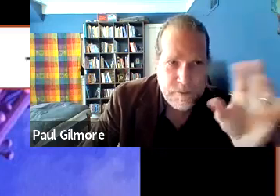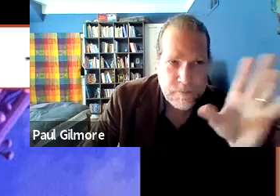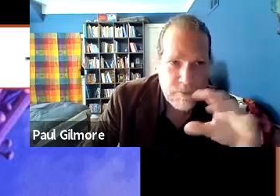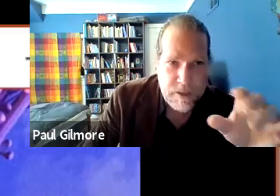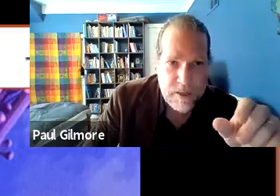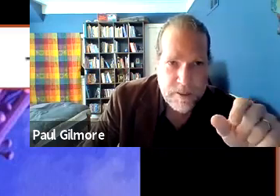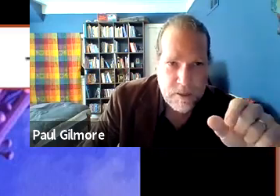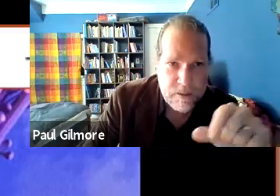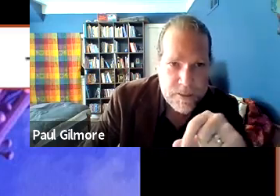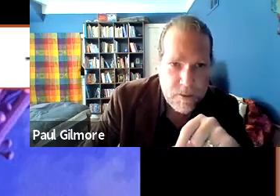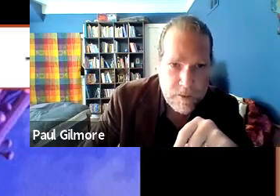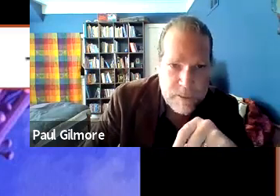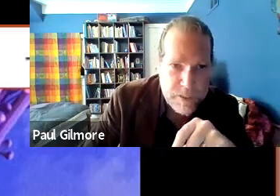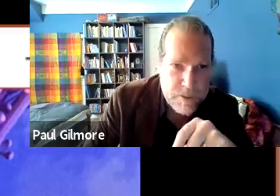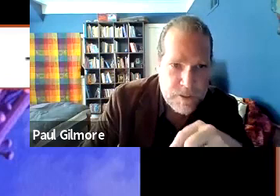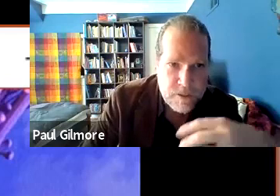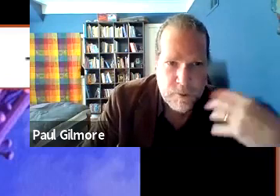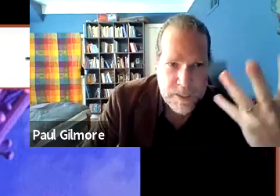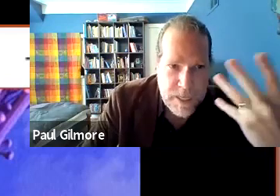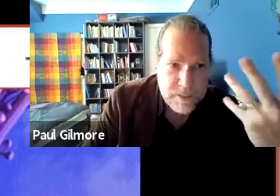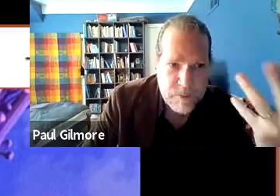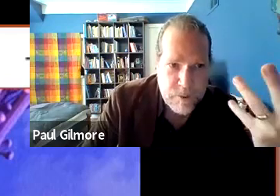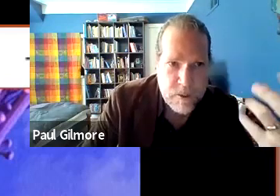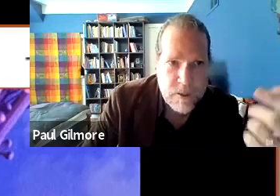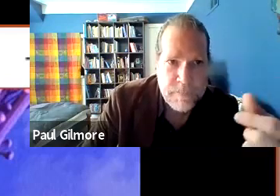know, were there and all of this and all these pictures that were connected with her.